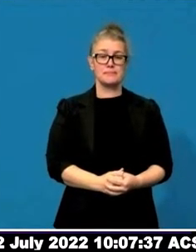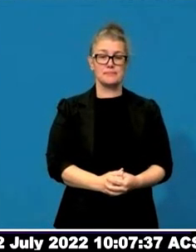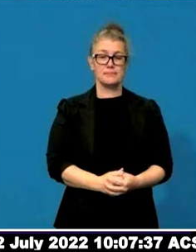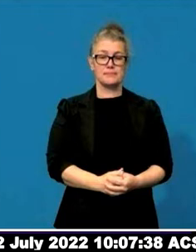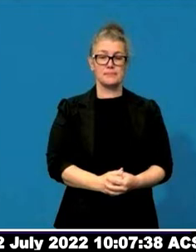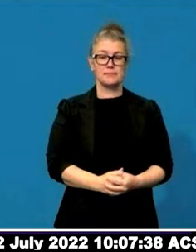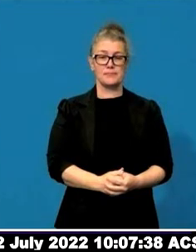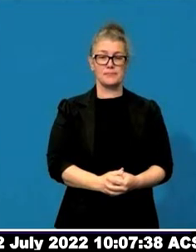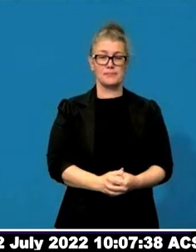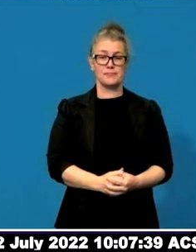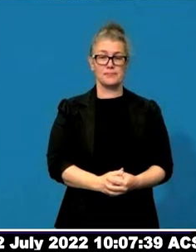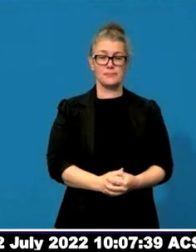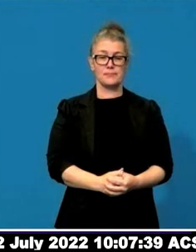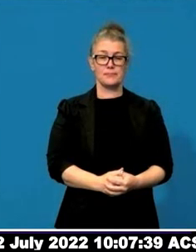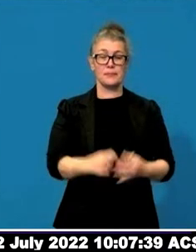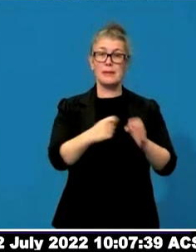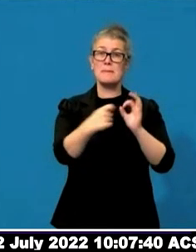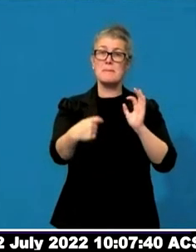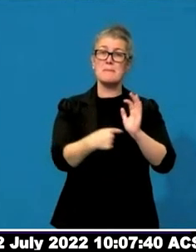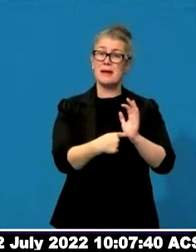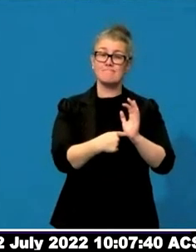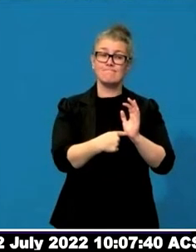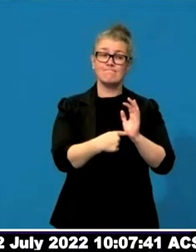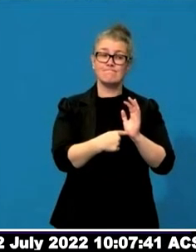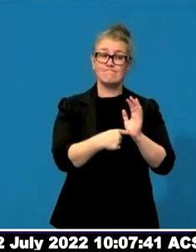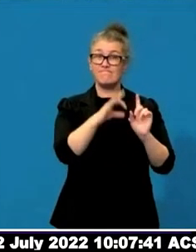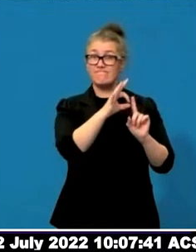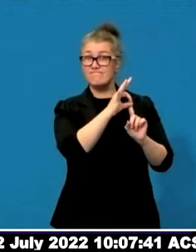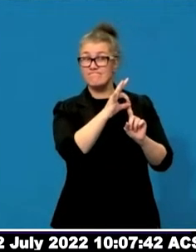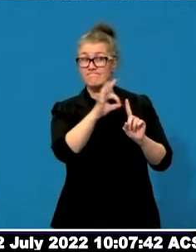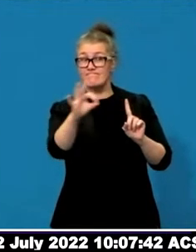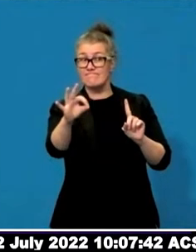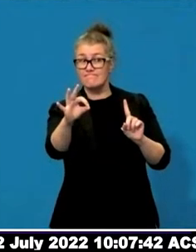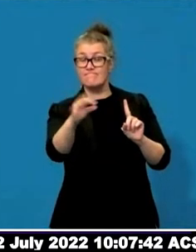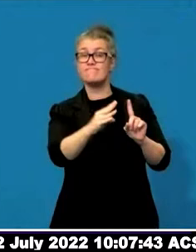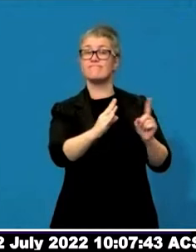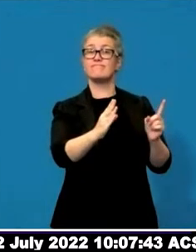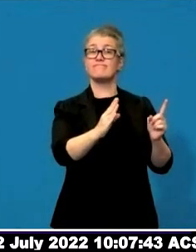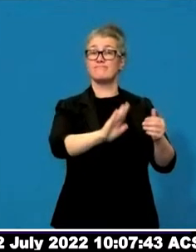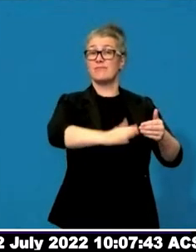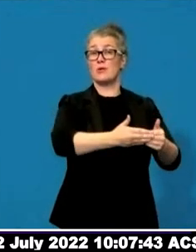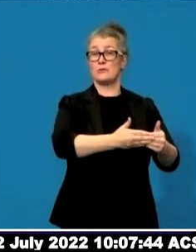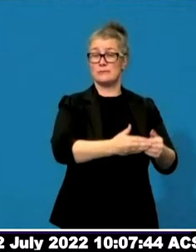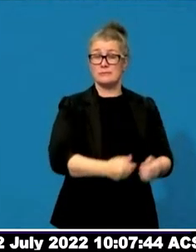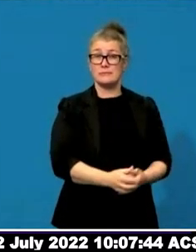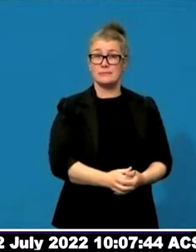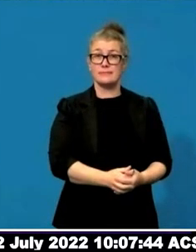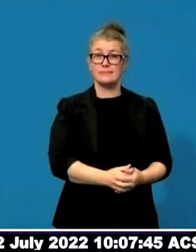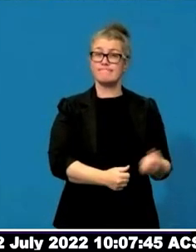But since then, they don't have an office anymore. Em is shaking her head.